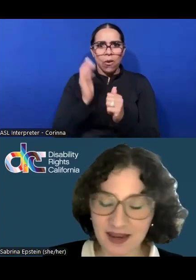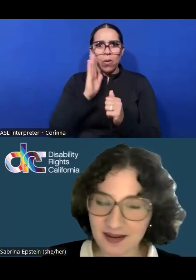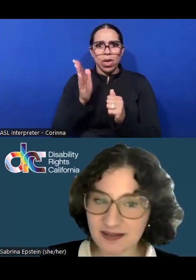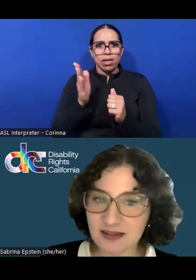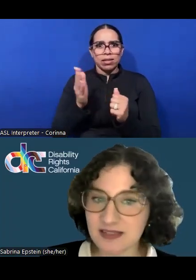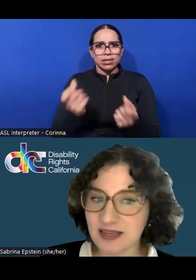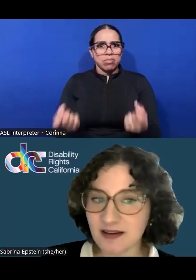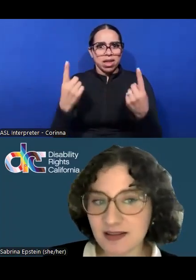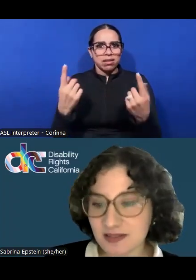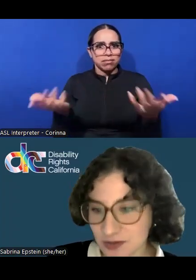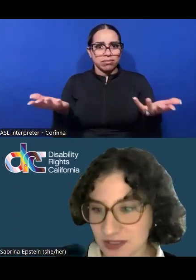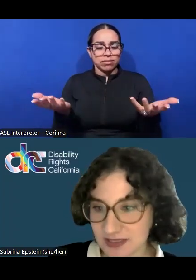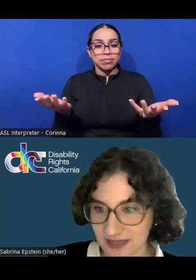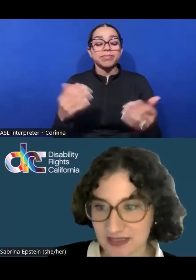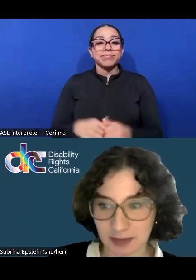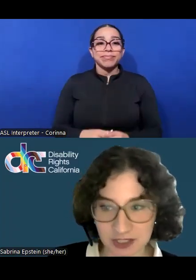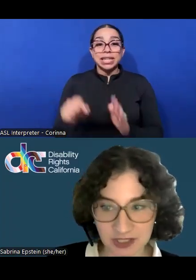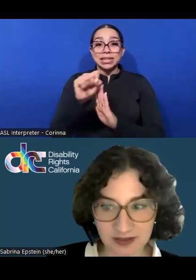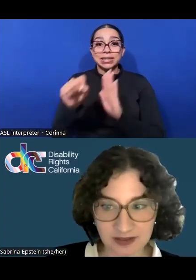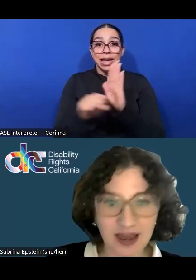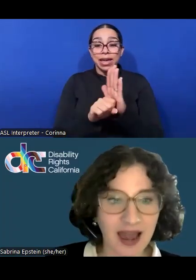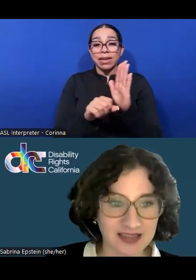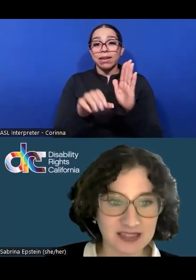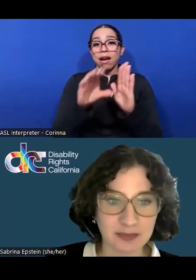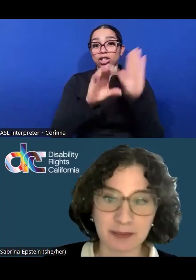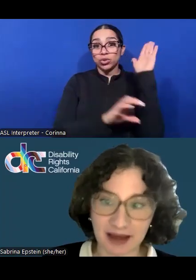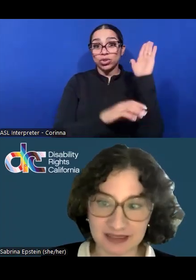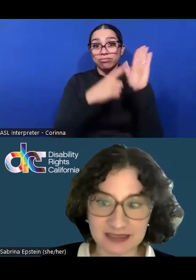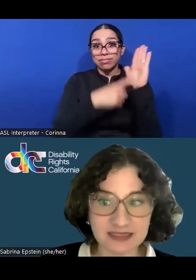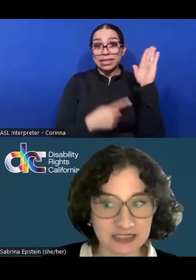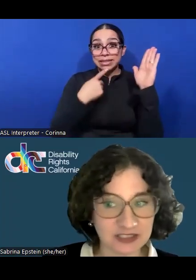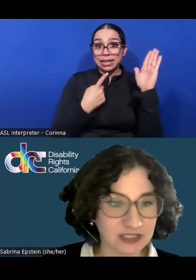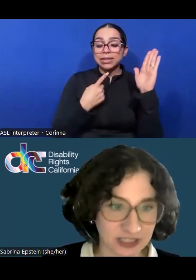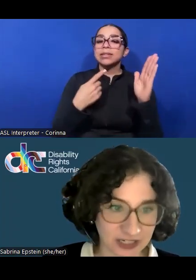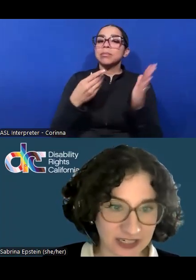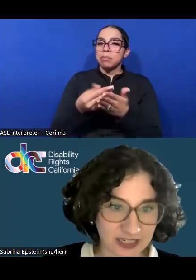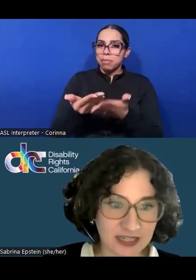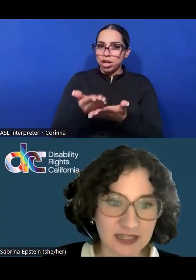And the state constitution says the budget has to be balanced each year.